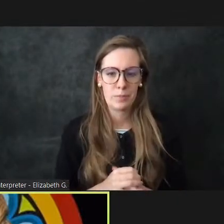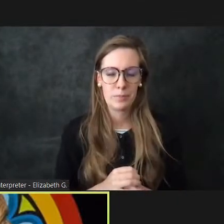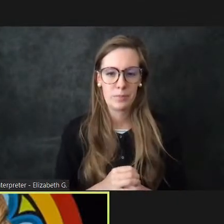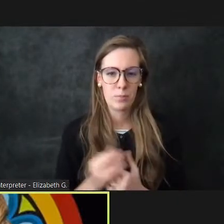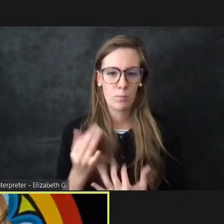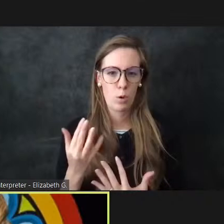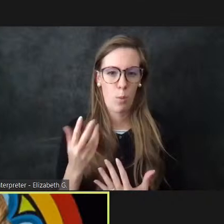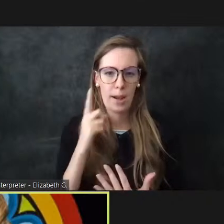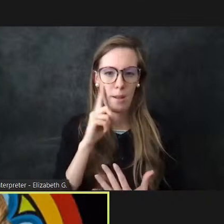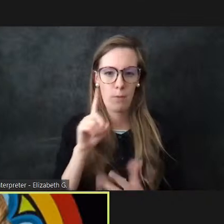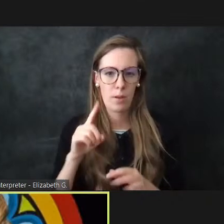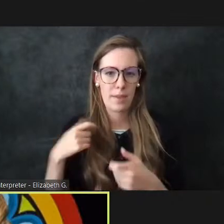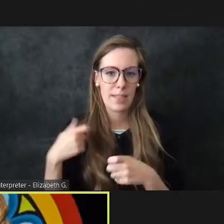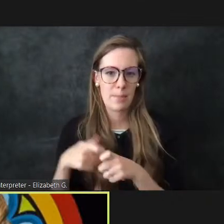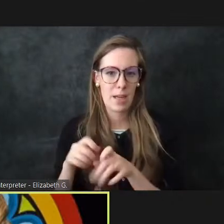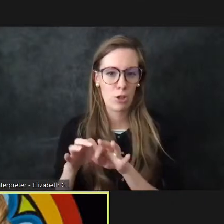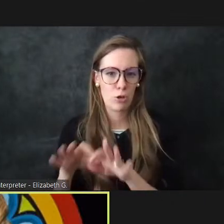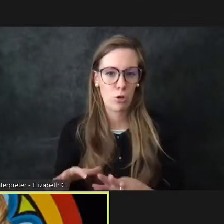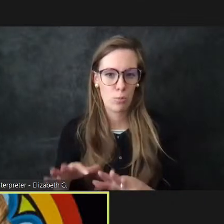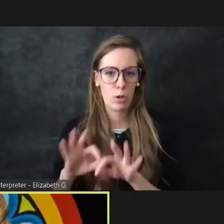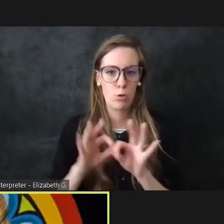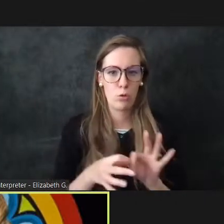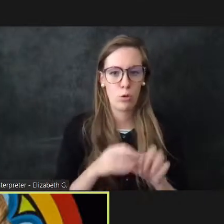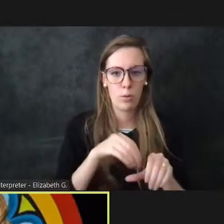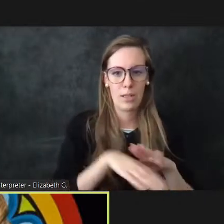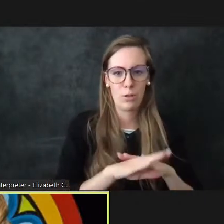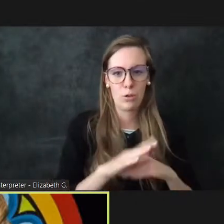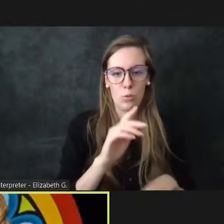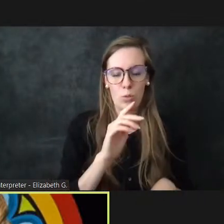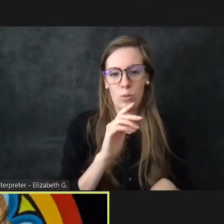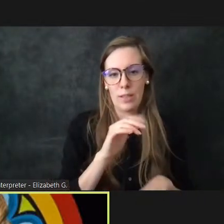So those that are fully vaccinated